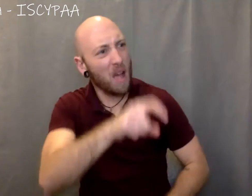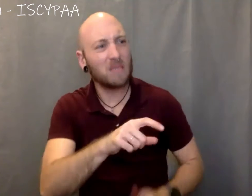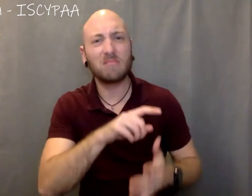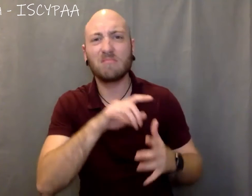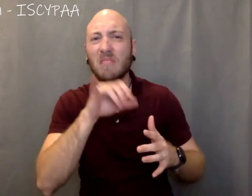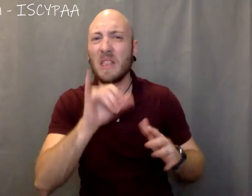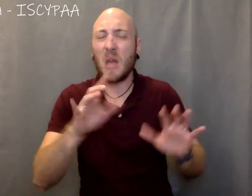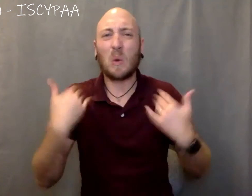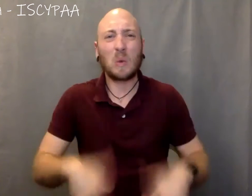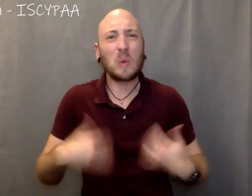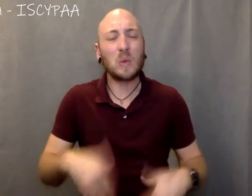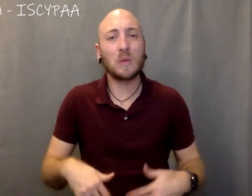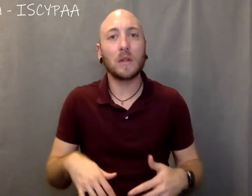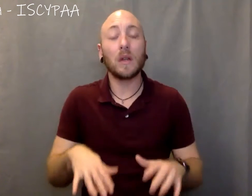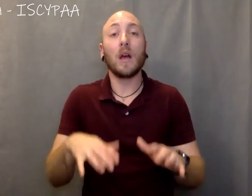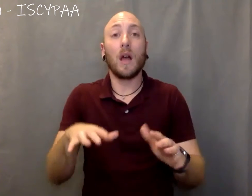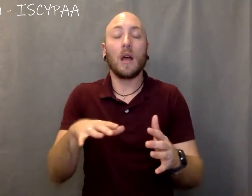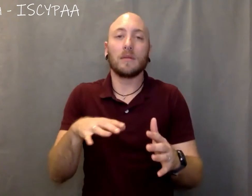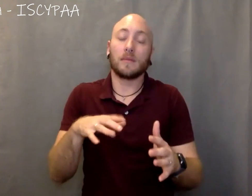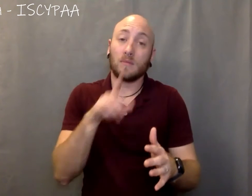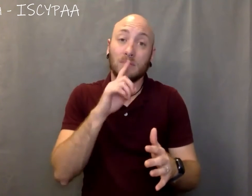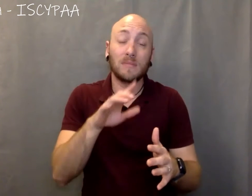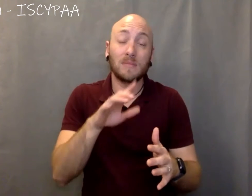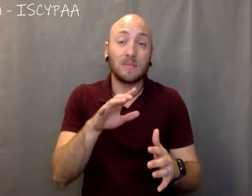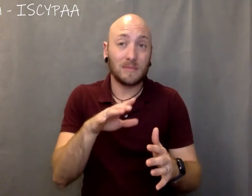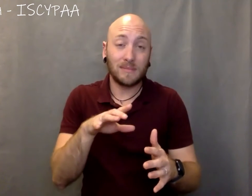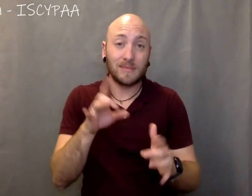you know I've learned as much as I hate it that like as long as I have a relationship